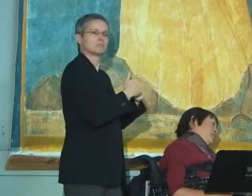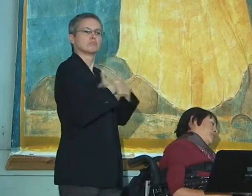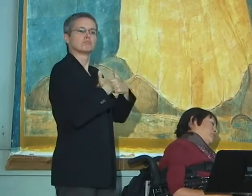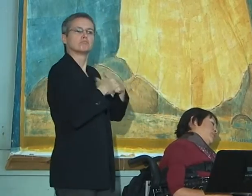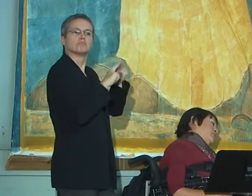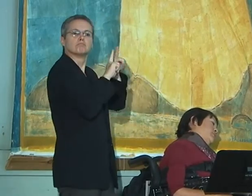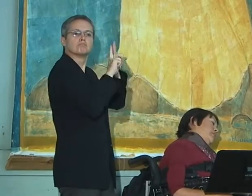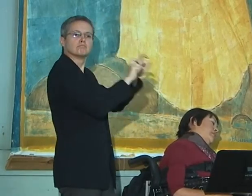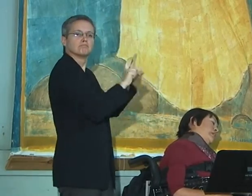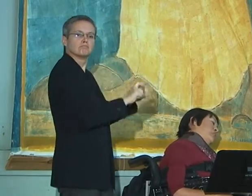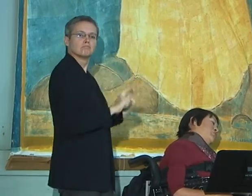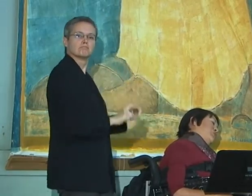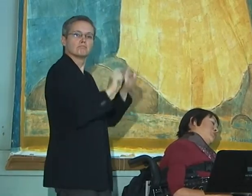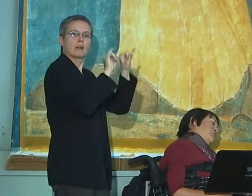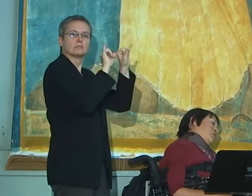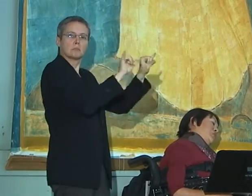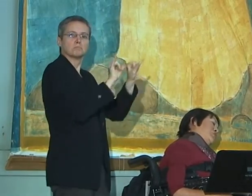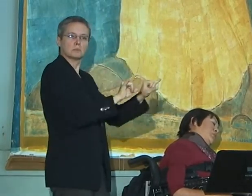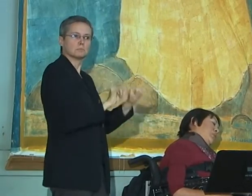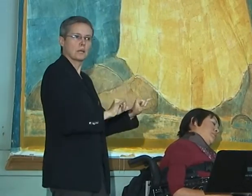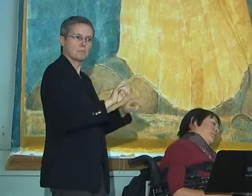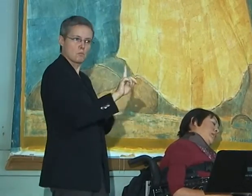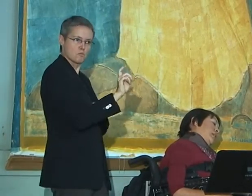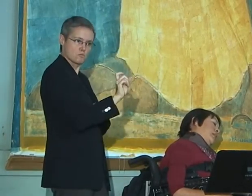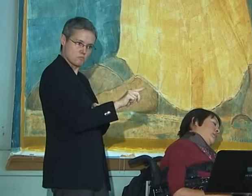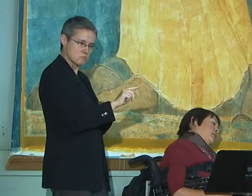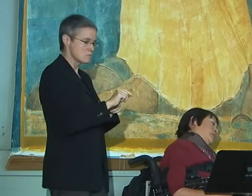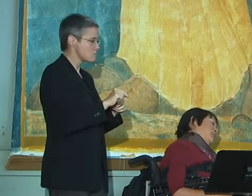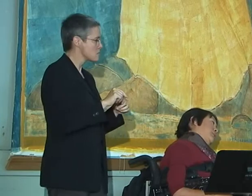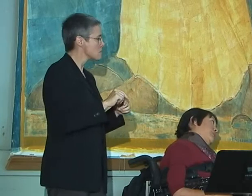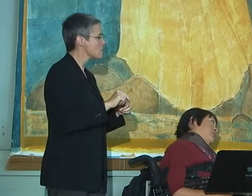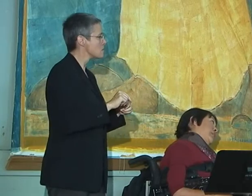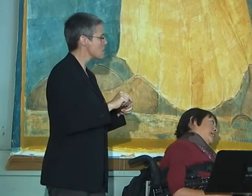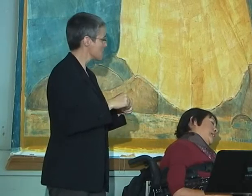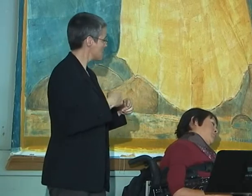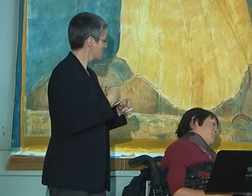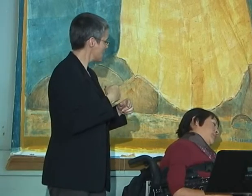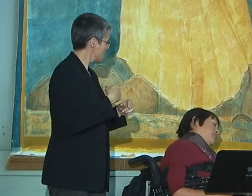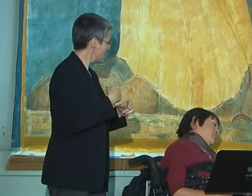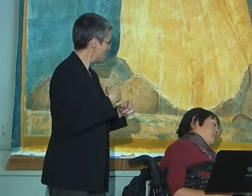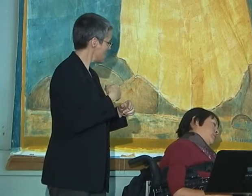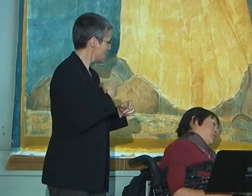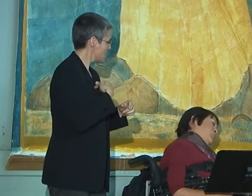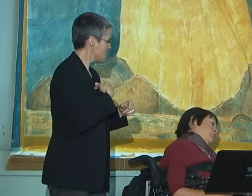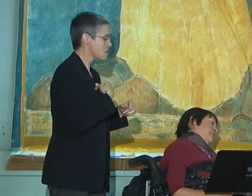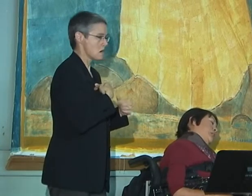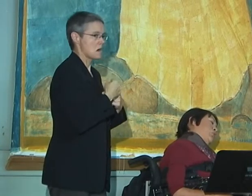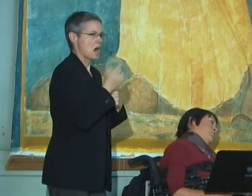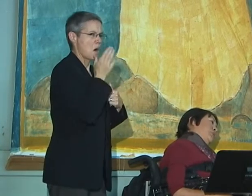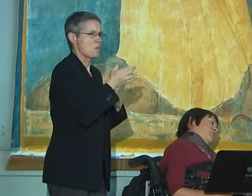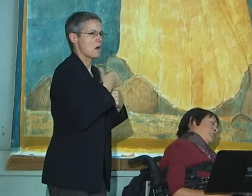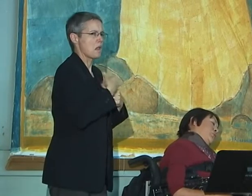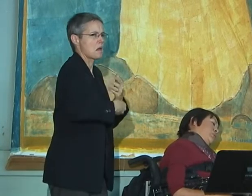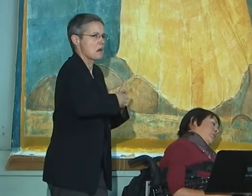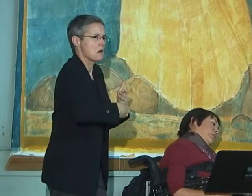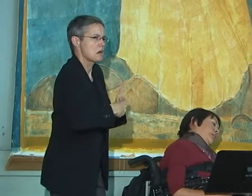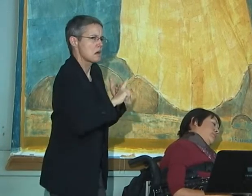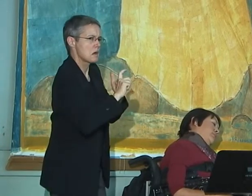Although, I should say that I reserve the right to follow up, um, to help clarify the main points. We will then open the floor to the audience